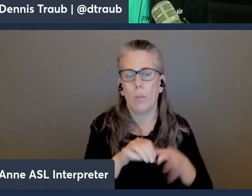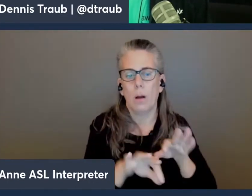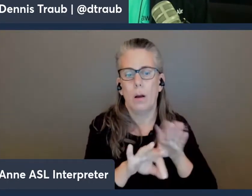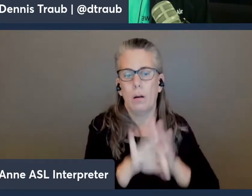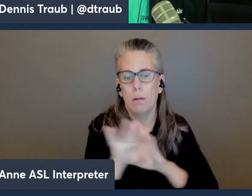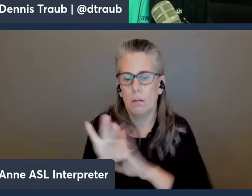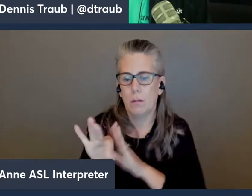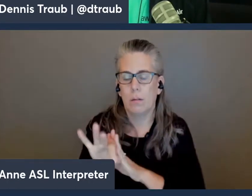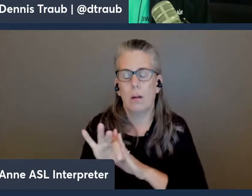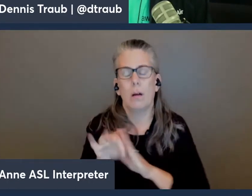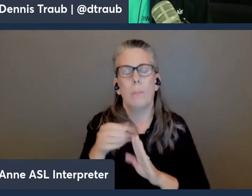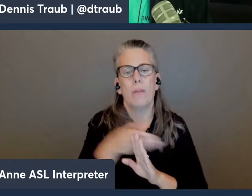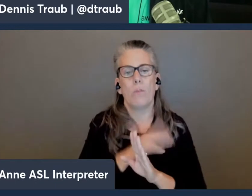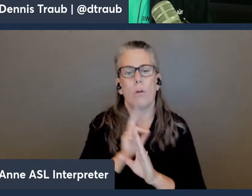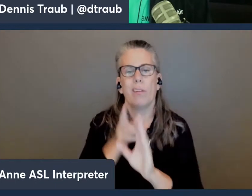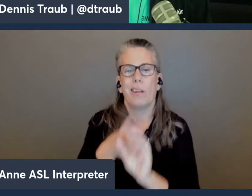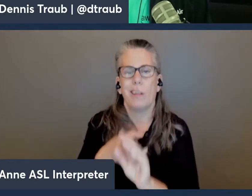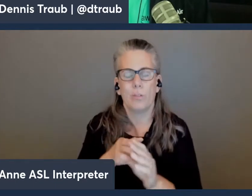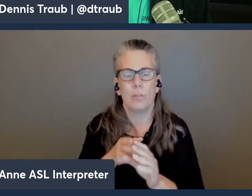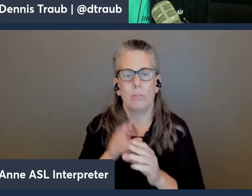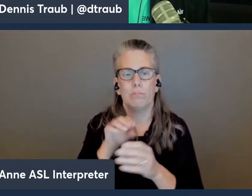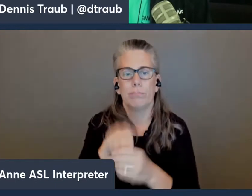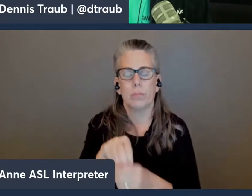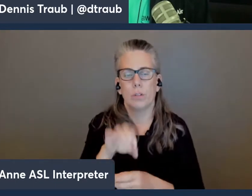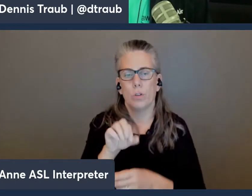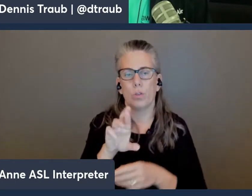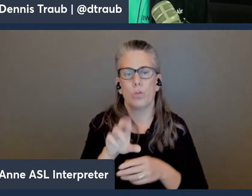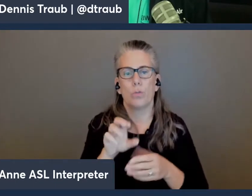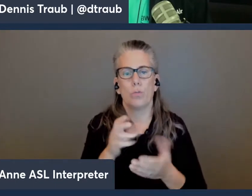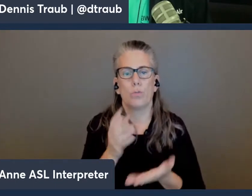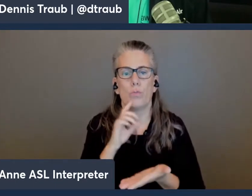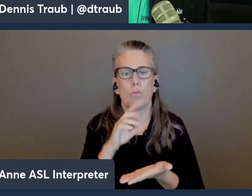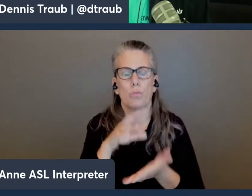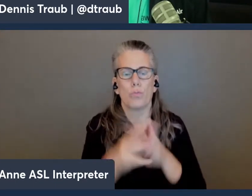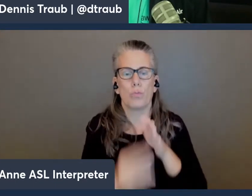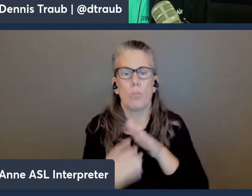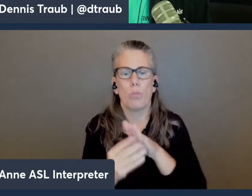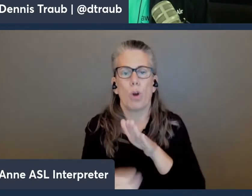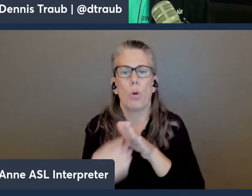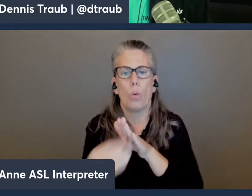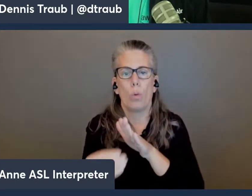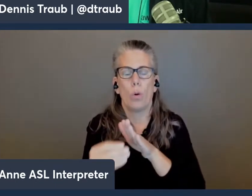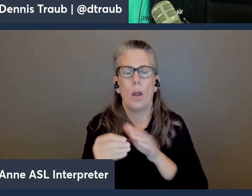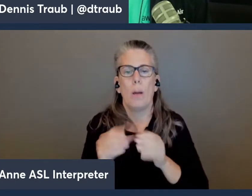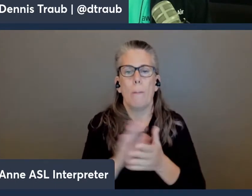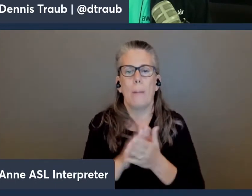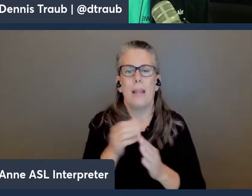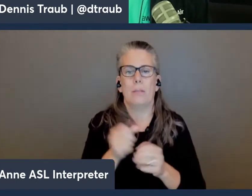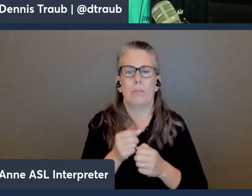and letting that secret sort of sprawl. Okay. I mean, you know, having secrets